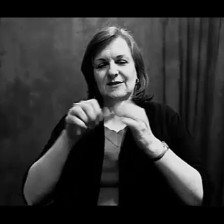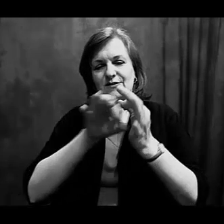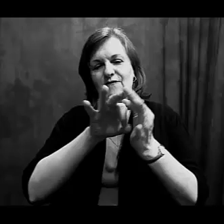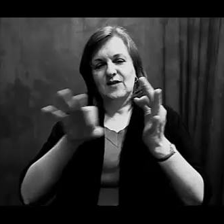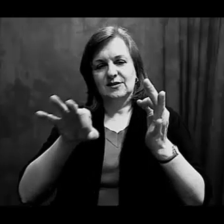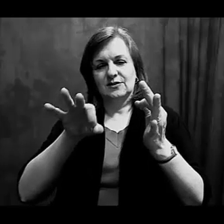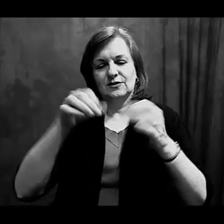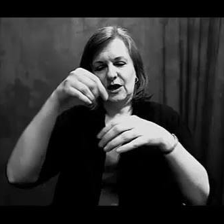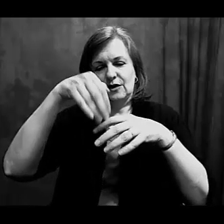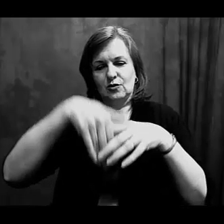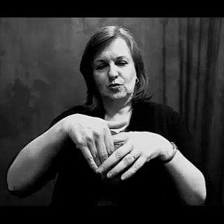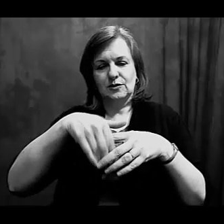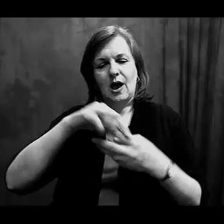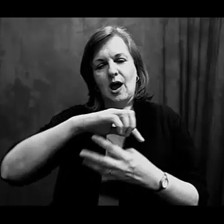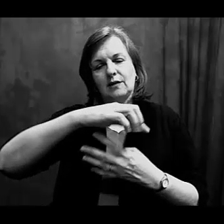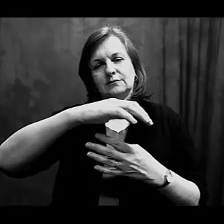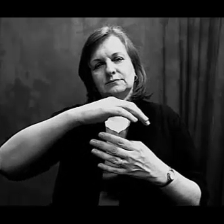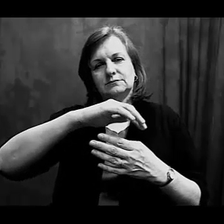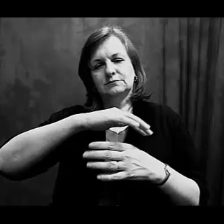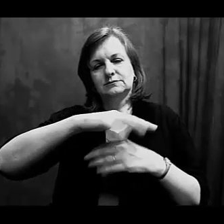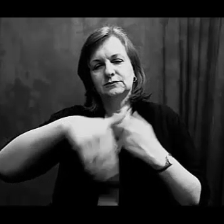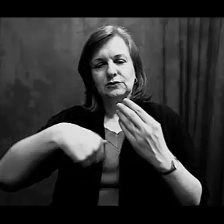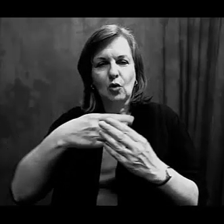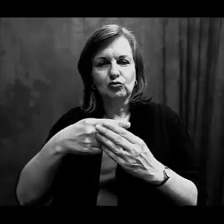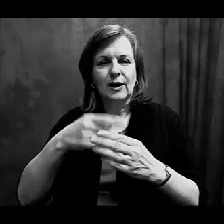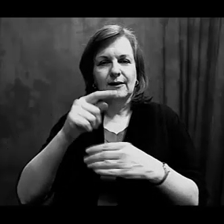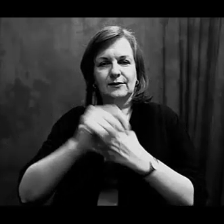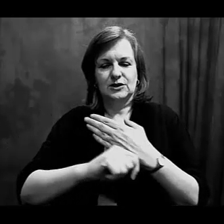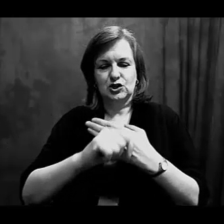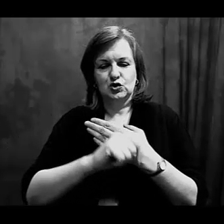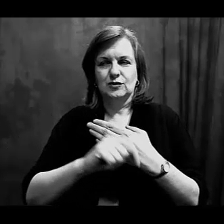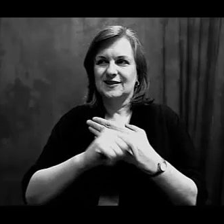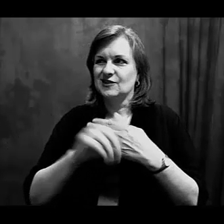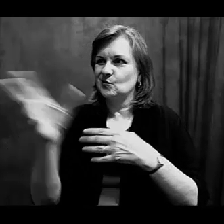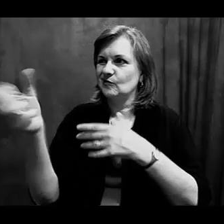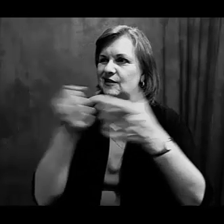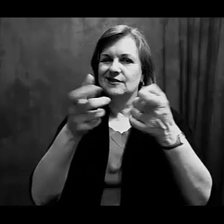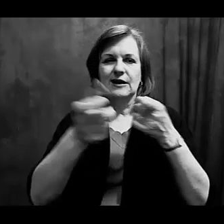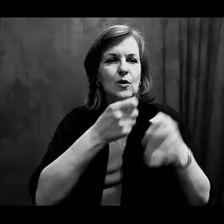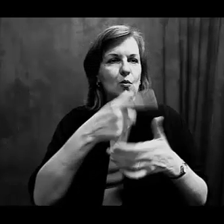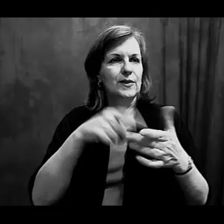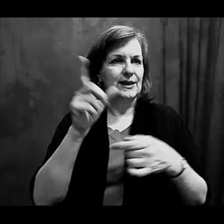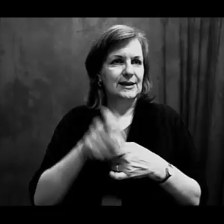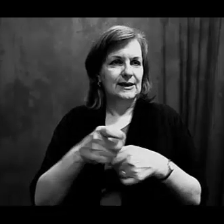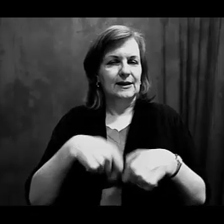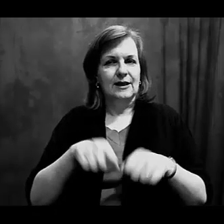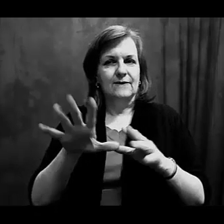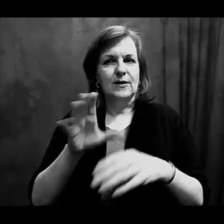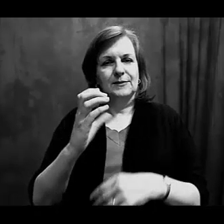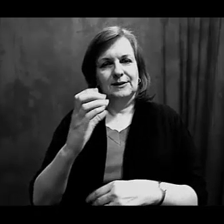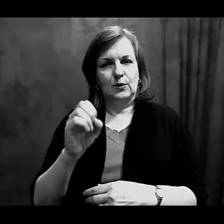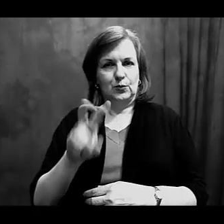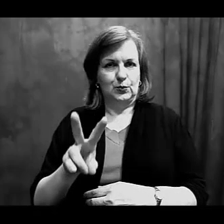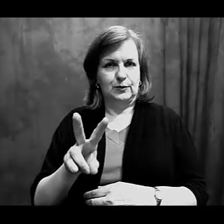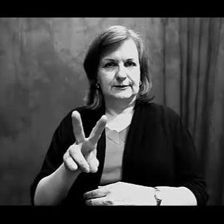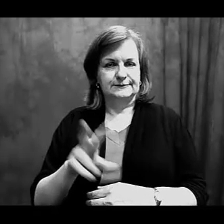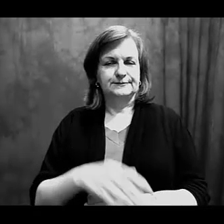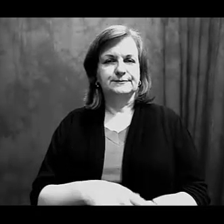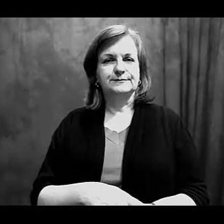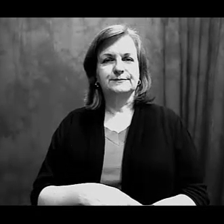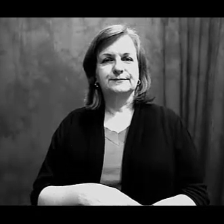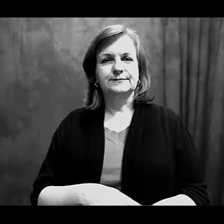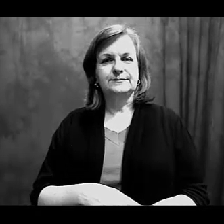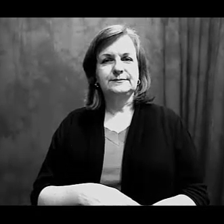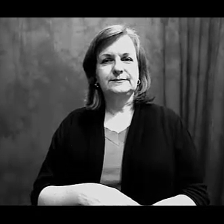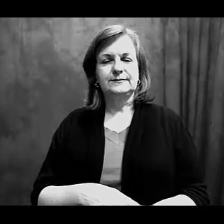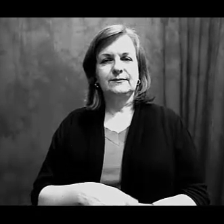around the tissues and the tissues will diffuse out what they need of oxygen and give up the CO2